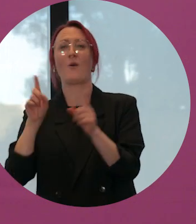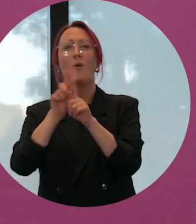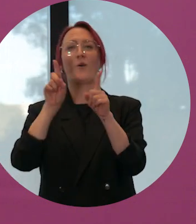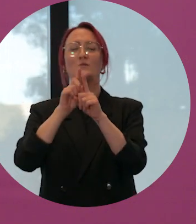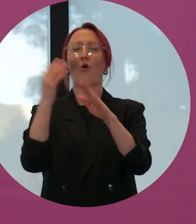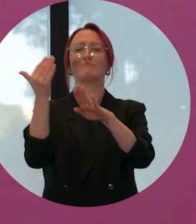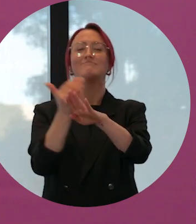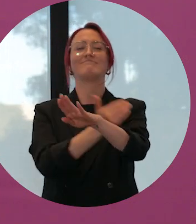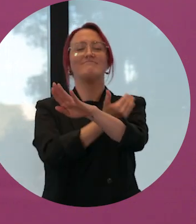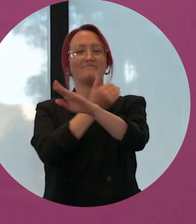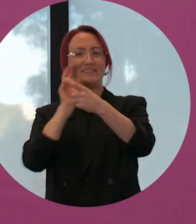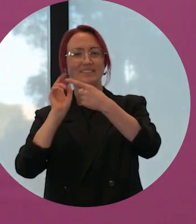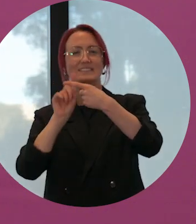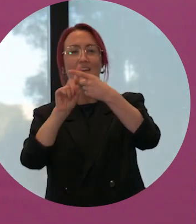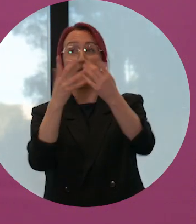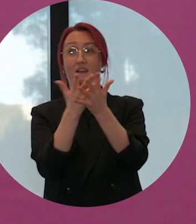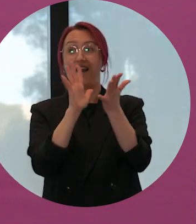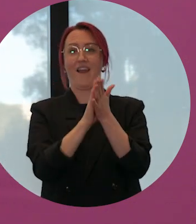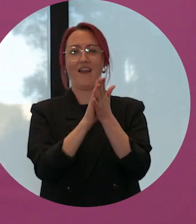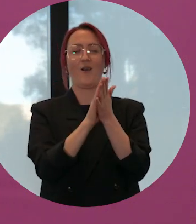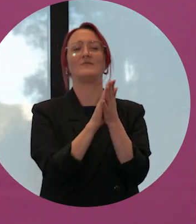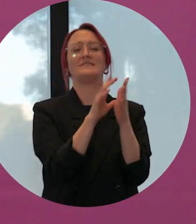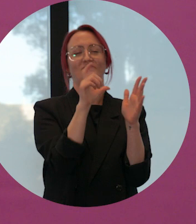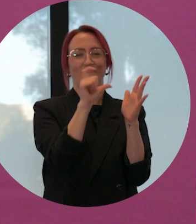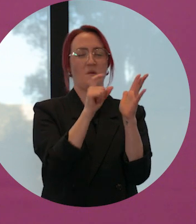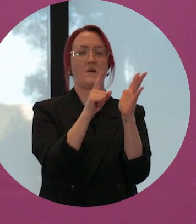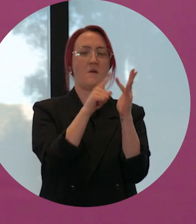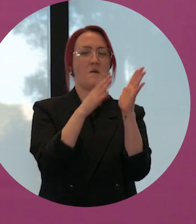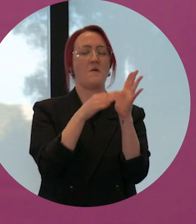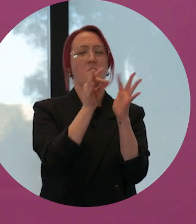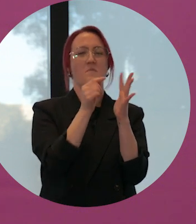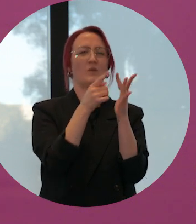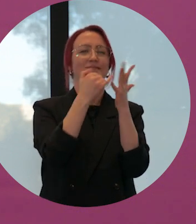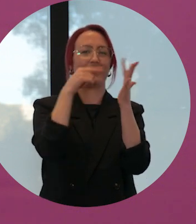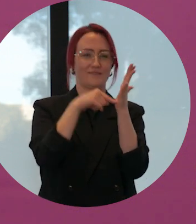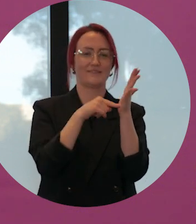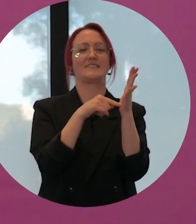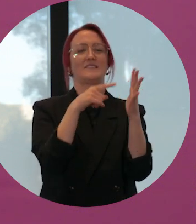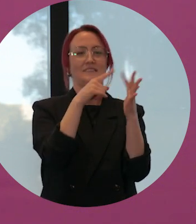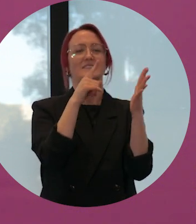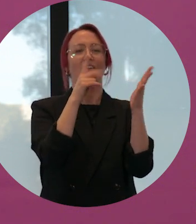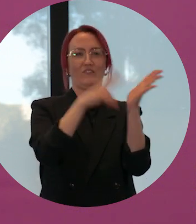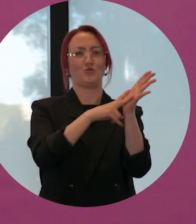made possible by reshapable composites from vitrimers. The vibranium of tomorrow.